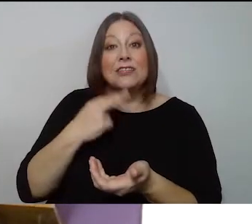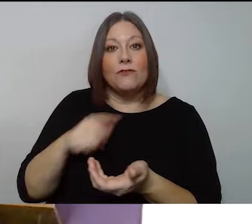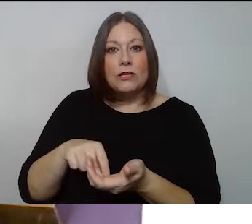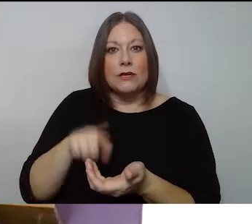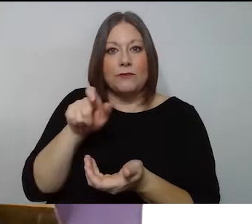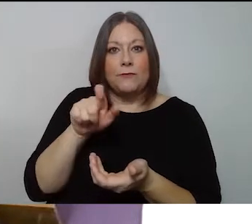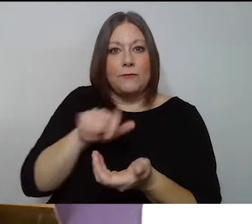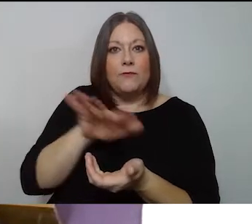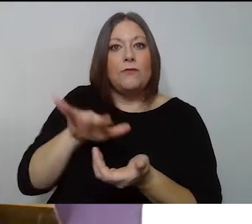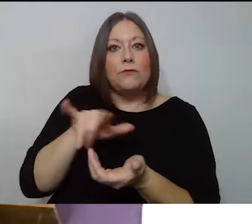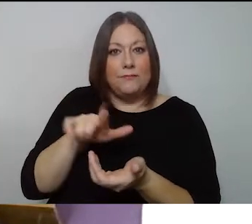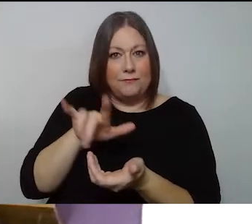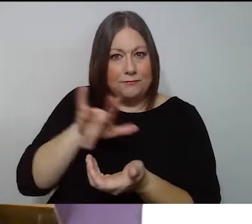(phone speaking very fast)